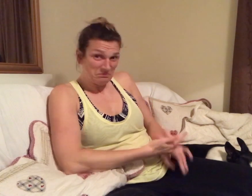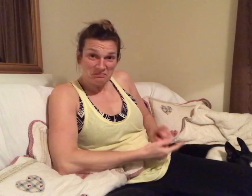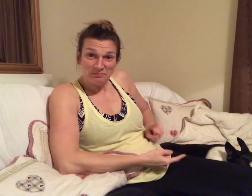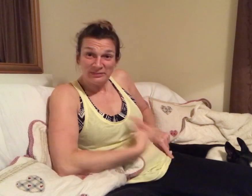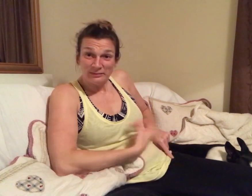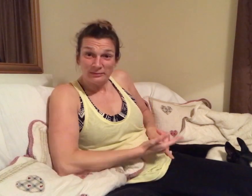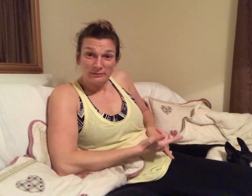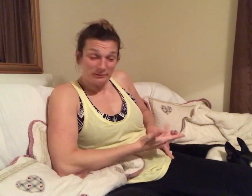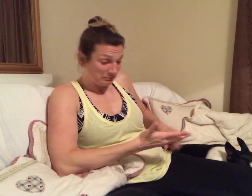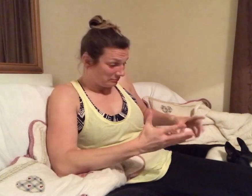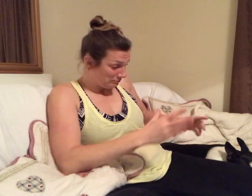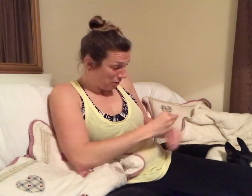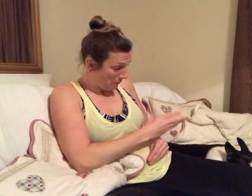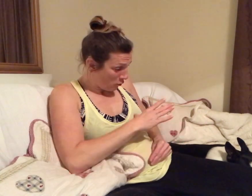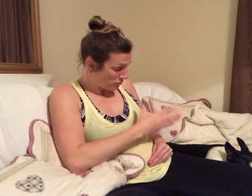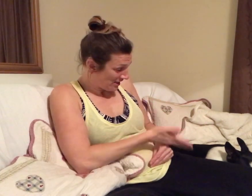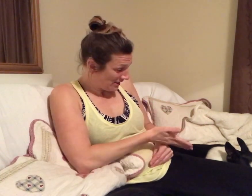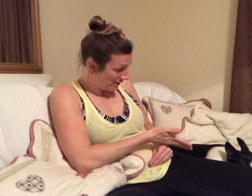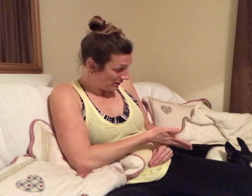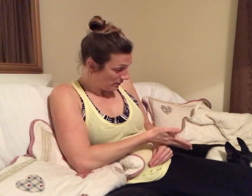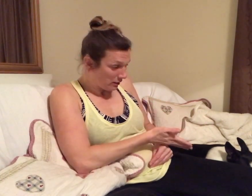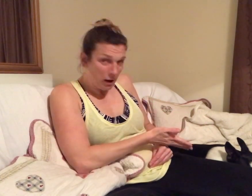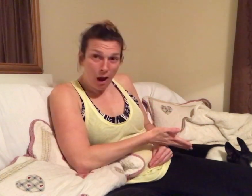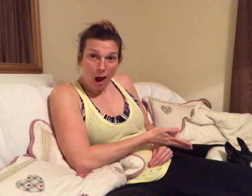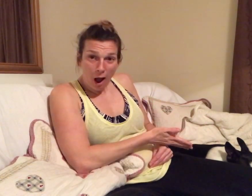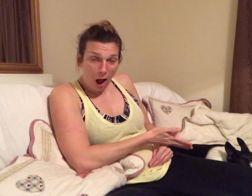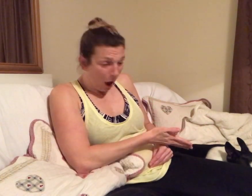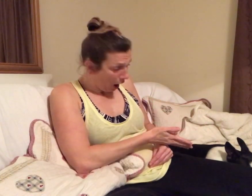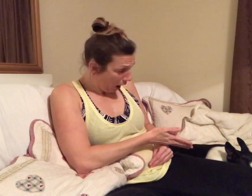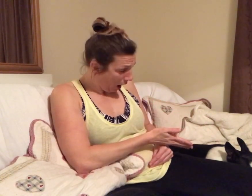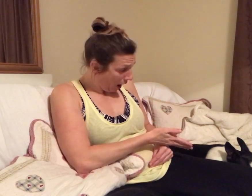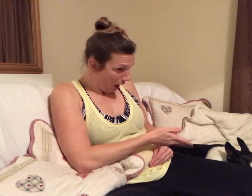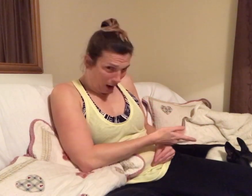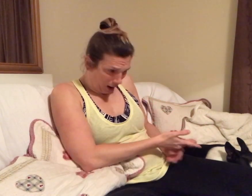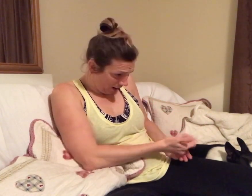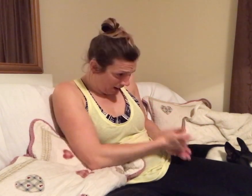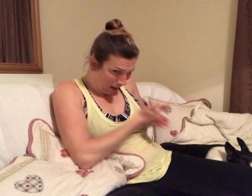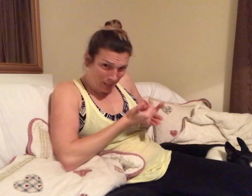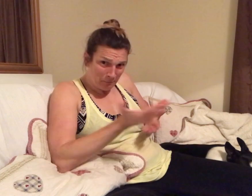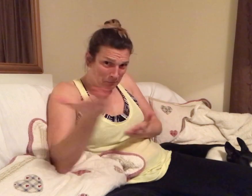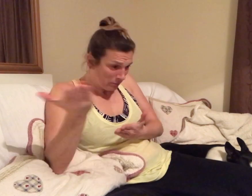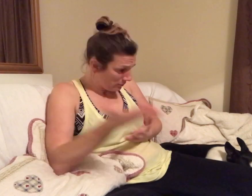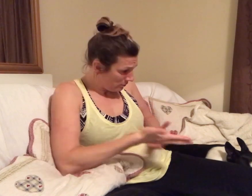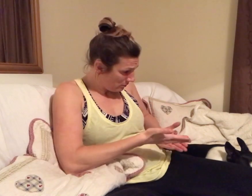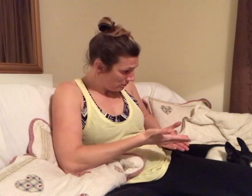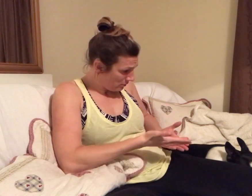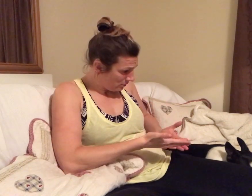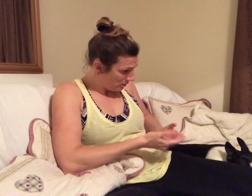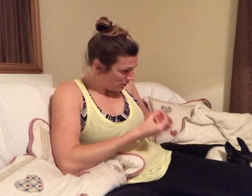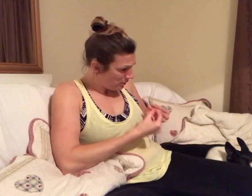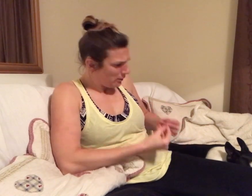Oscar beat me to it! He's sleeping already! Where was your help earlier?